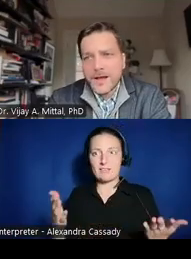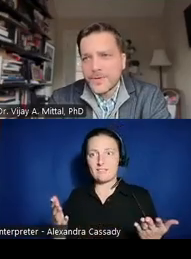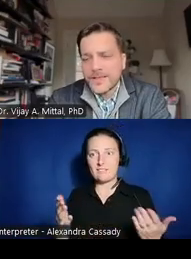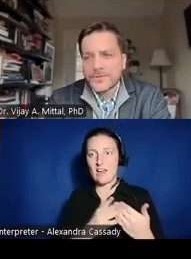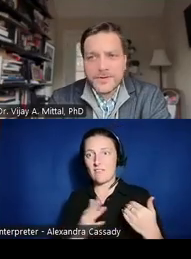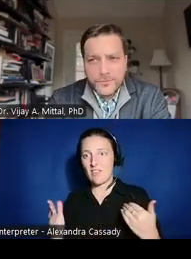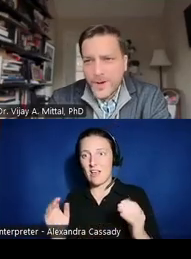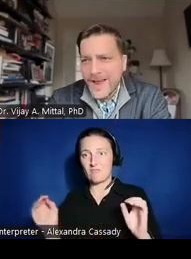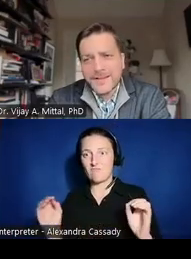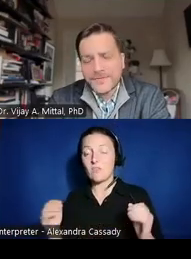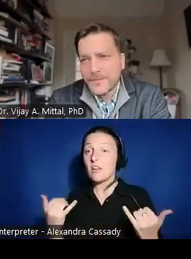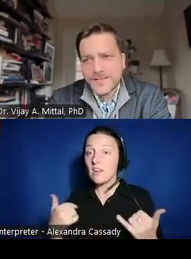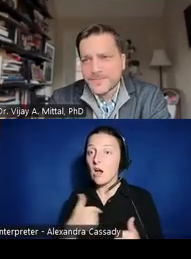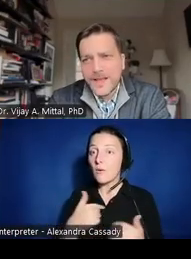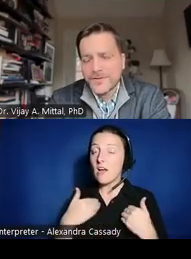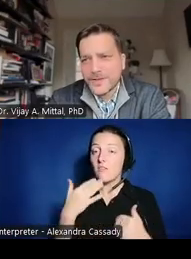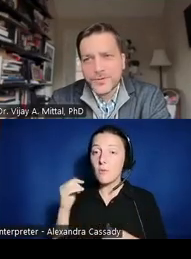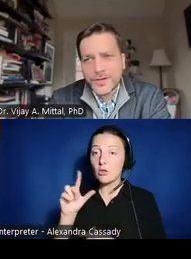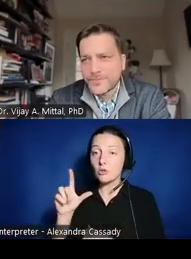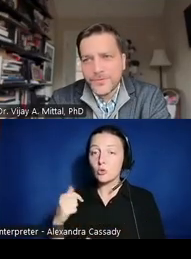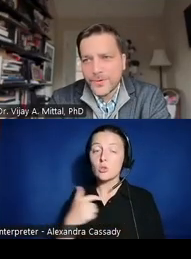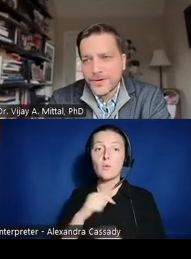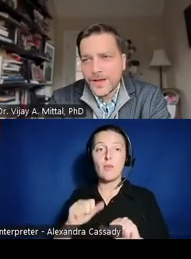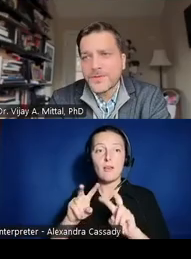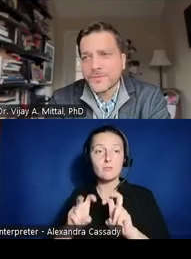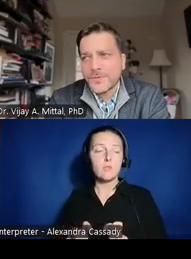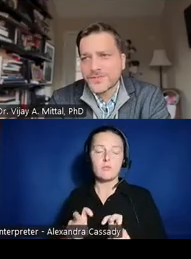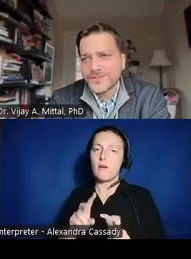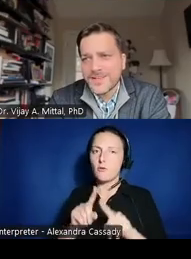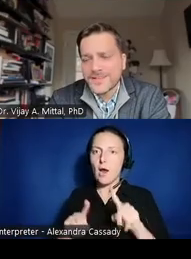uh we can look at a variety of complex behaviors we couldn't before. And those original studies